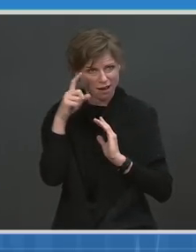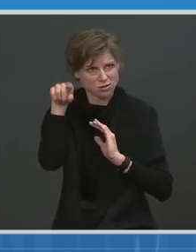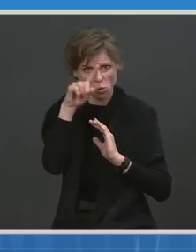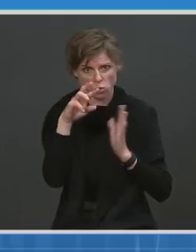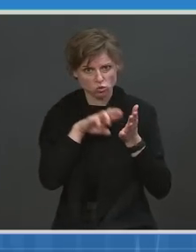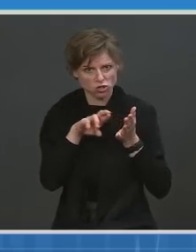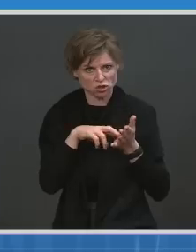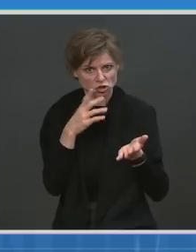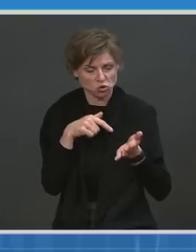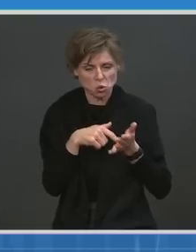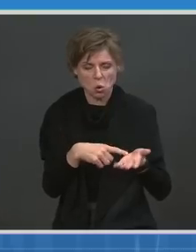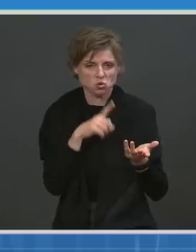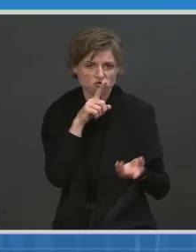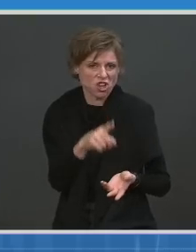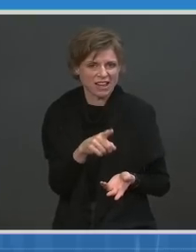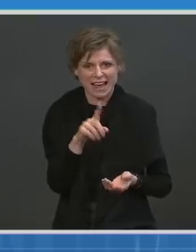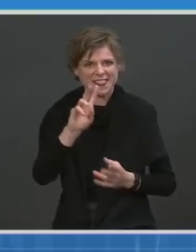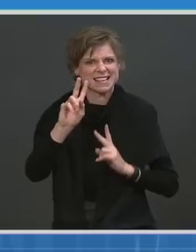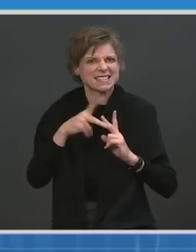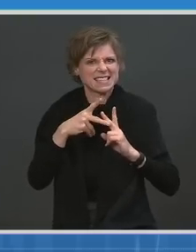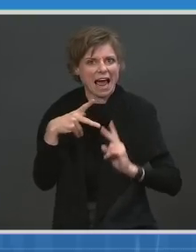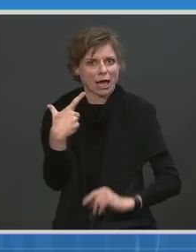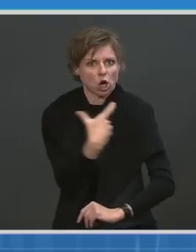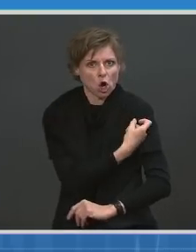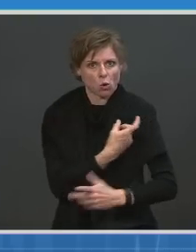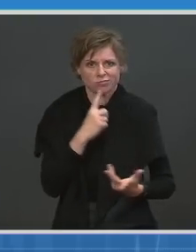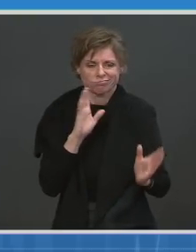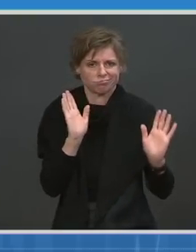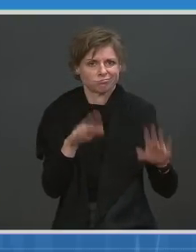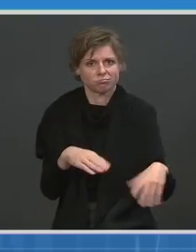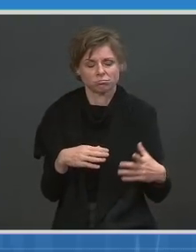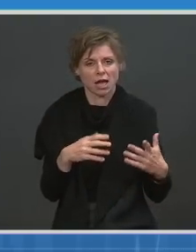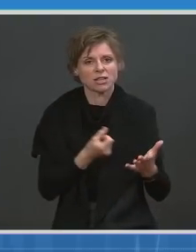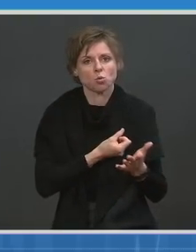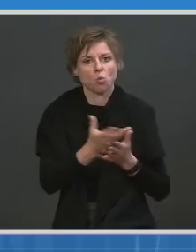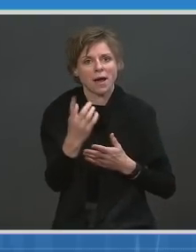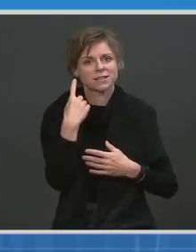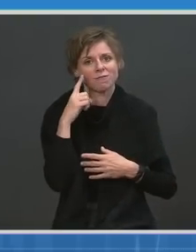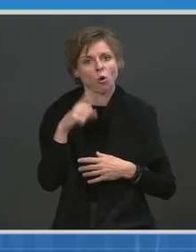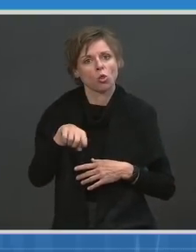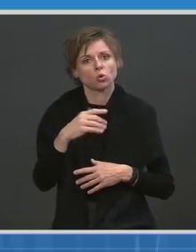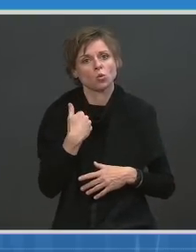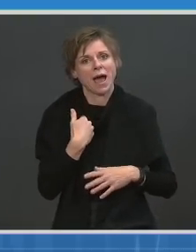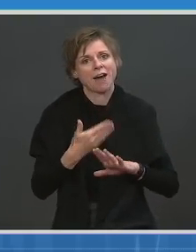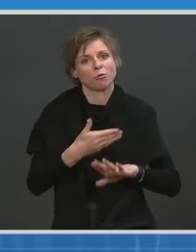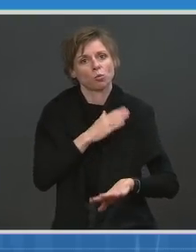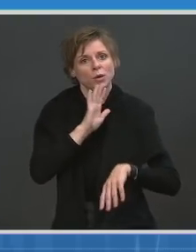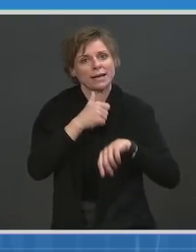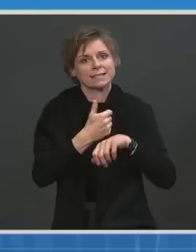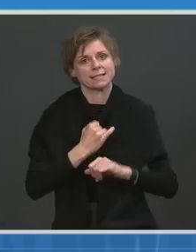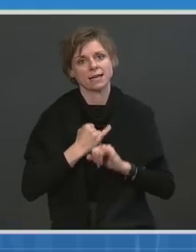are effectively wasted on those with pre-existing immunity? Mr. Zients: Let's go to Dr. Fauci. Dr. Fauci?